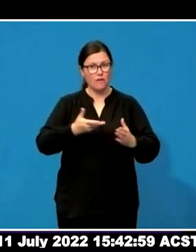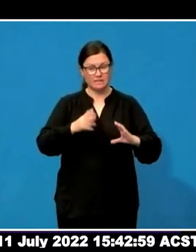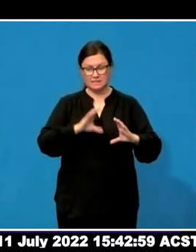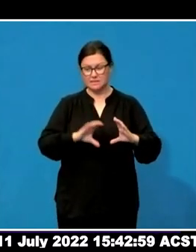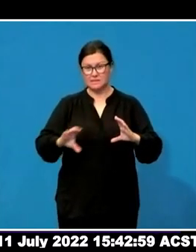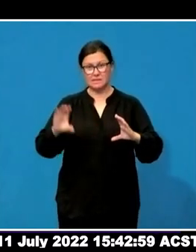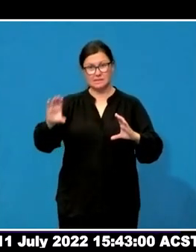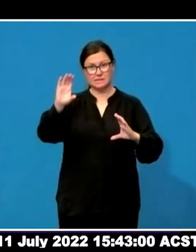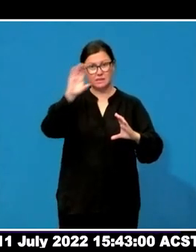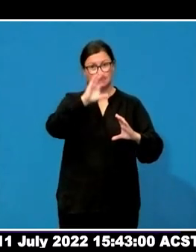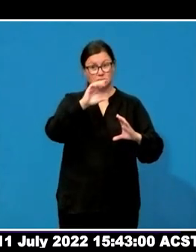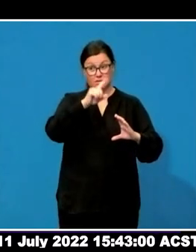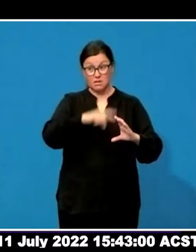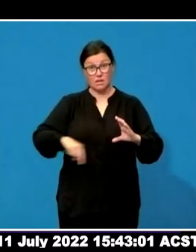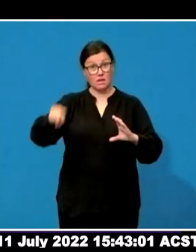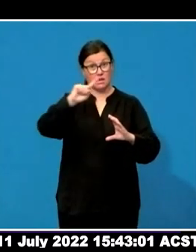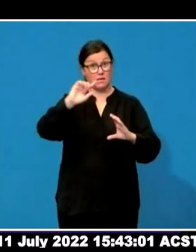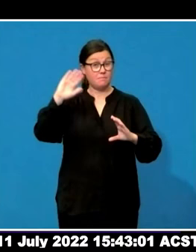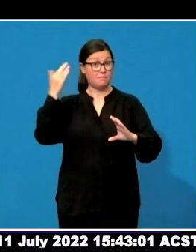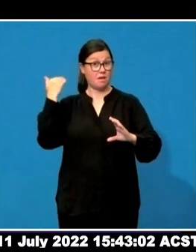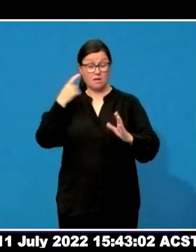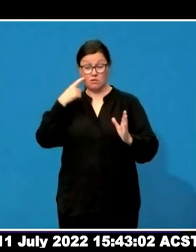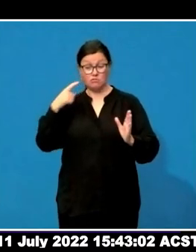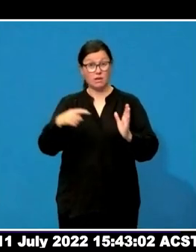them recognise First Nations Australian sign languages?